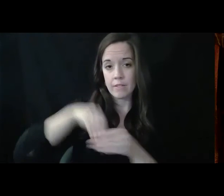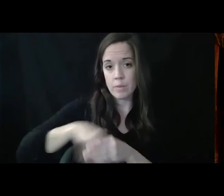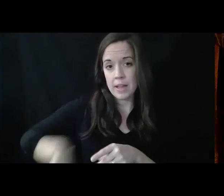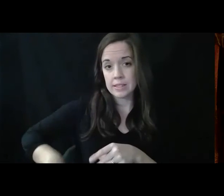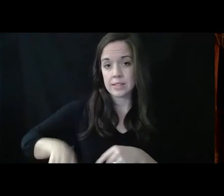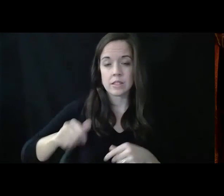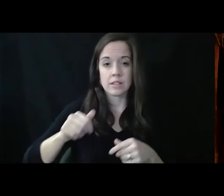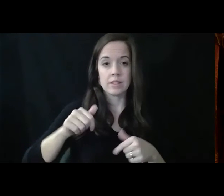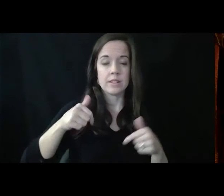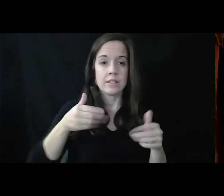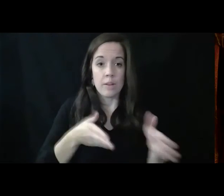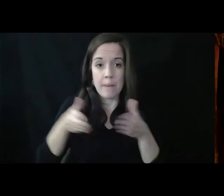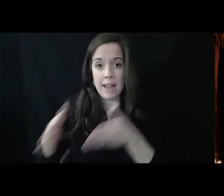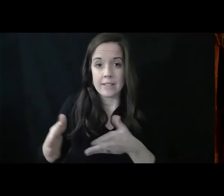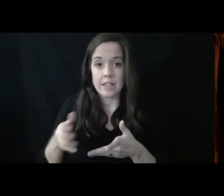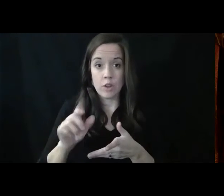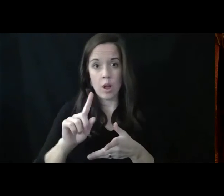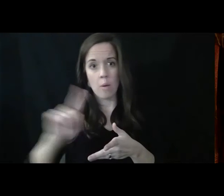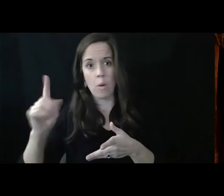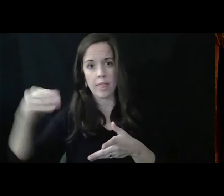the back pocket it would mean one thing if you wore it on the other side of the back pocket.